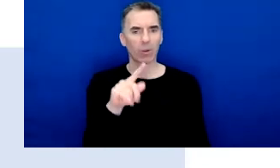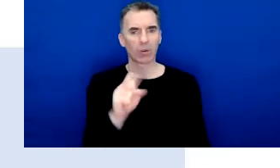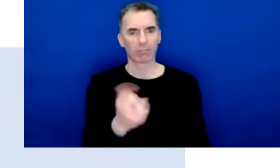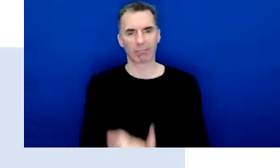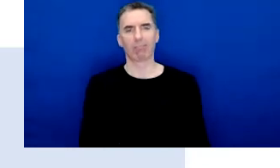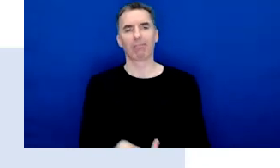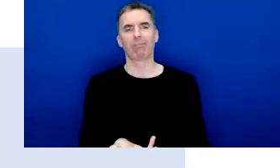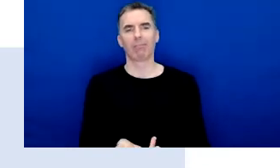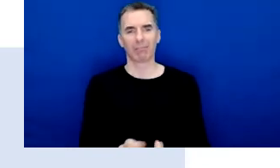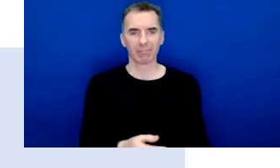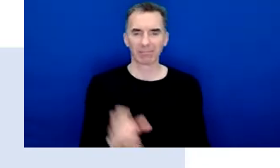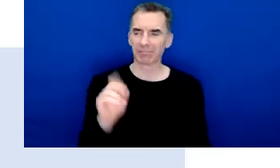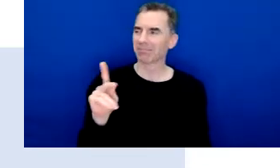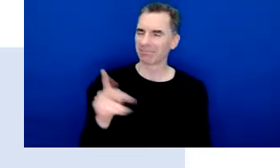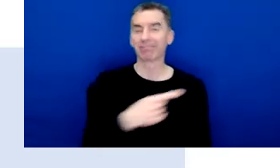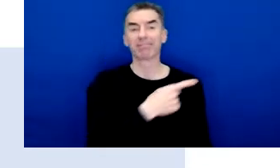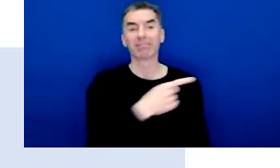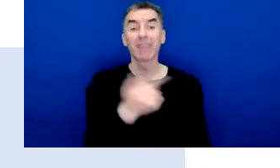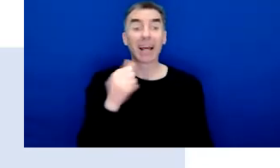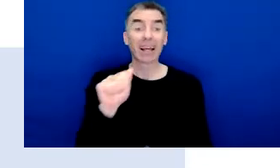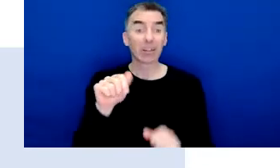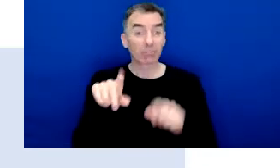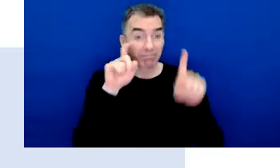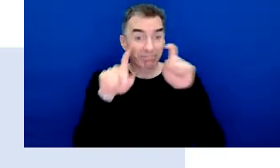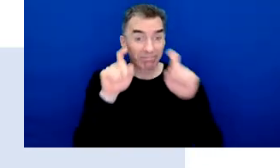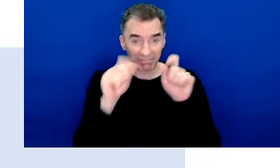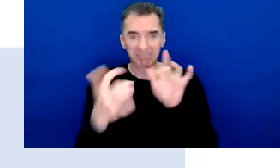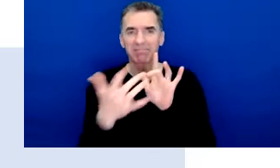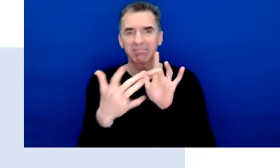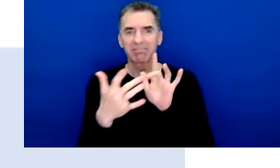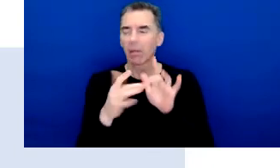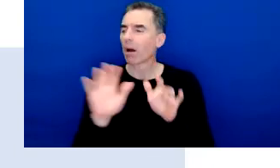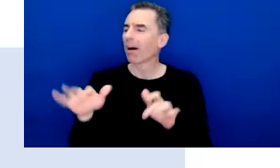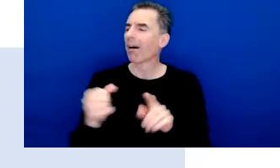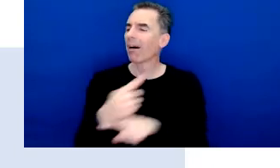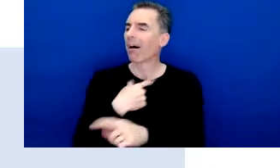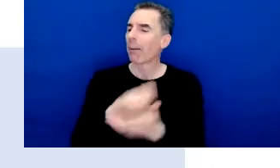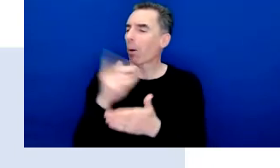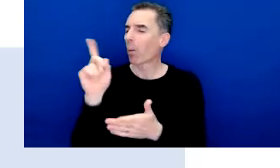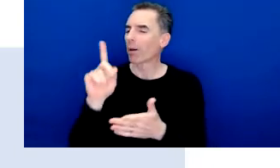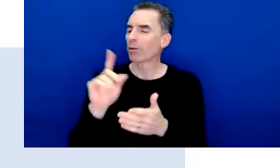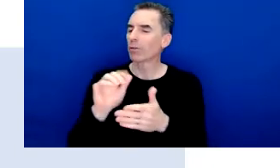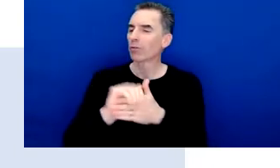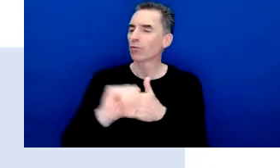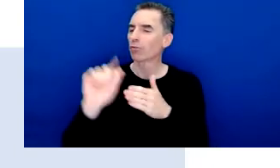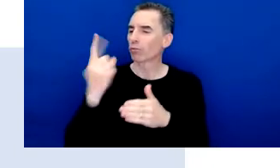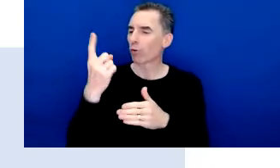If anybody has any questions or touches on the dollar store, but email Mary Ann or Sean if you have any questions